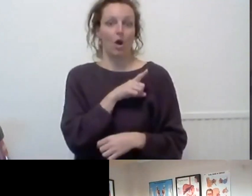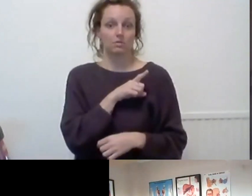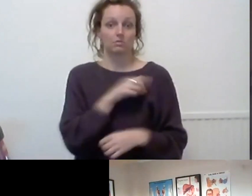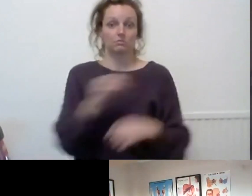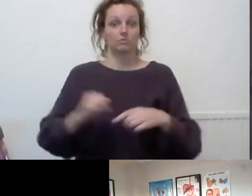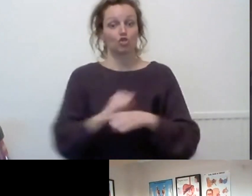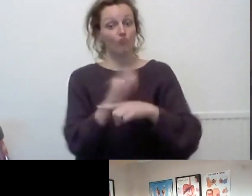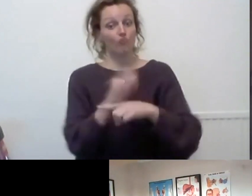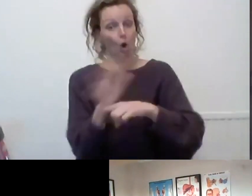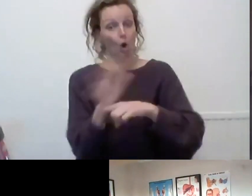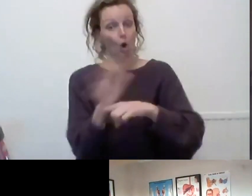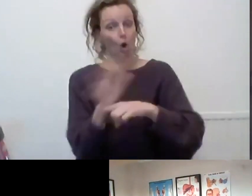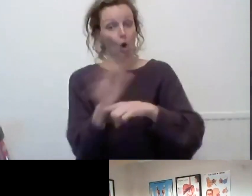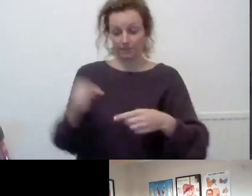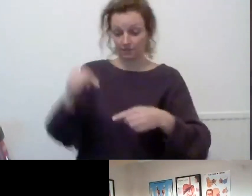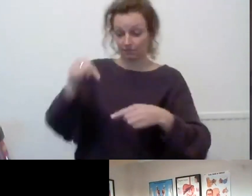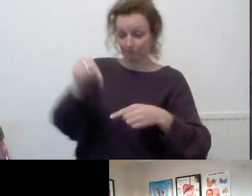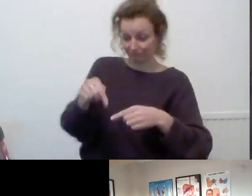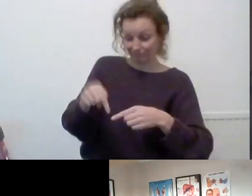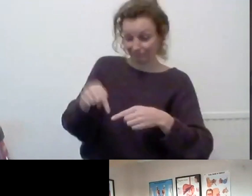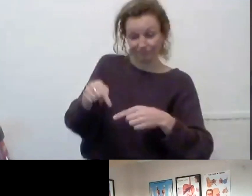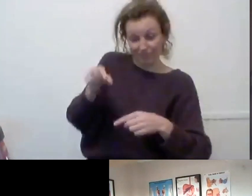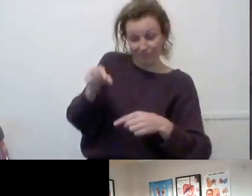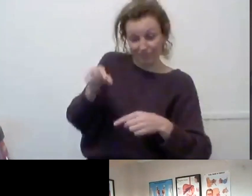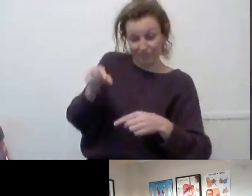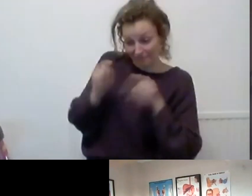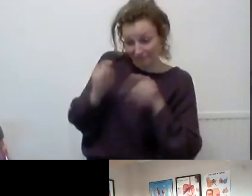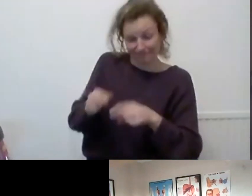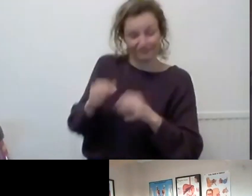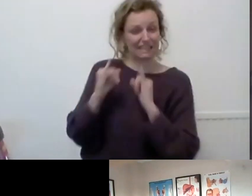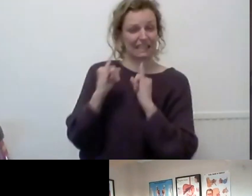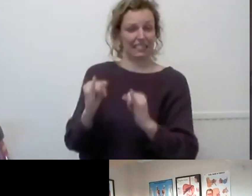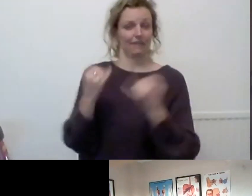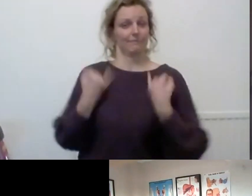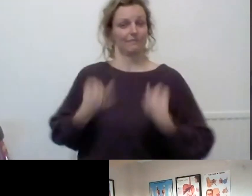goes into a muscle in your arm and stimulates your immune system to be curious around the